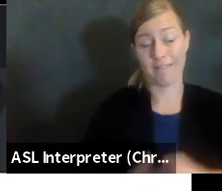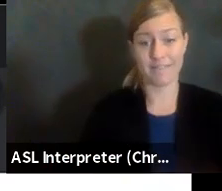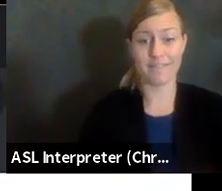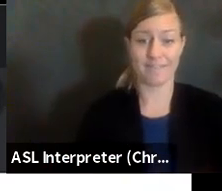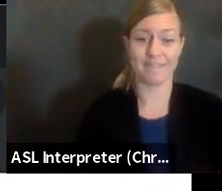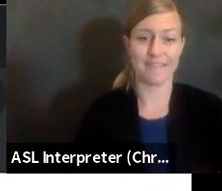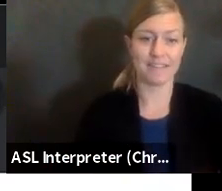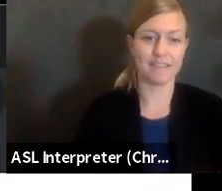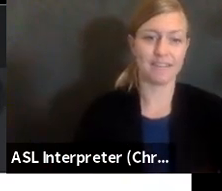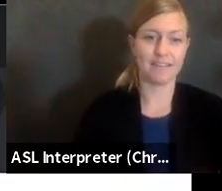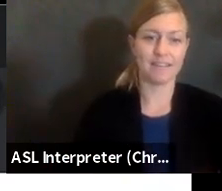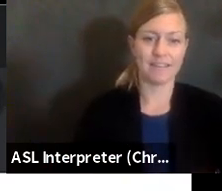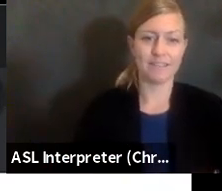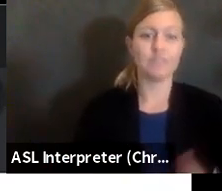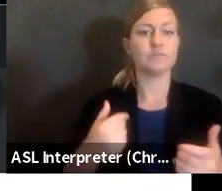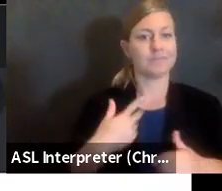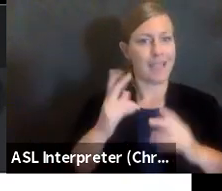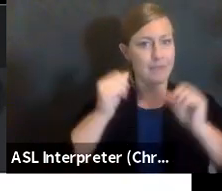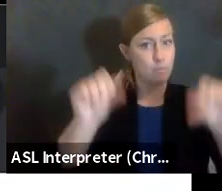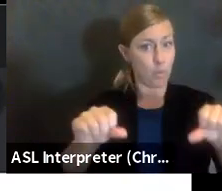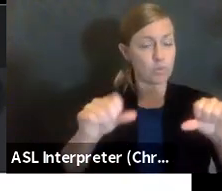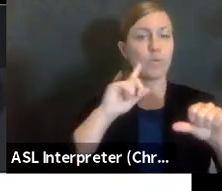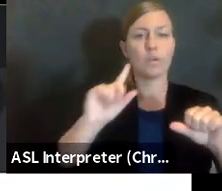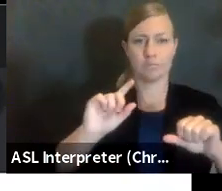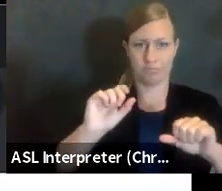ESD 112 - Katherine Livick: Once I add something to the stream, it's going to show up pretty quickly.